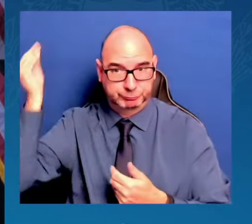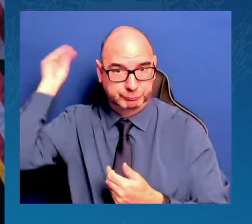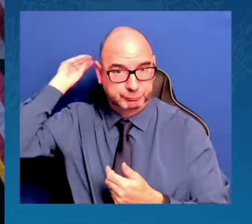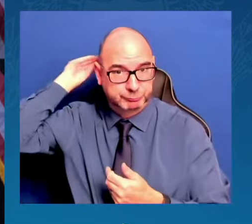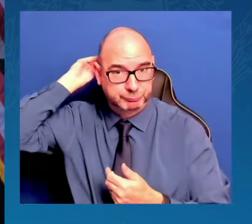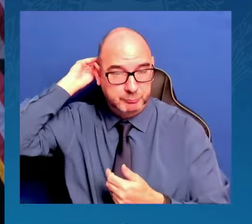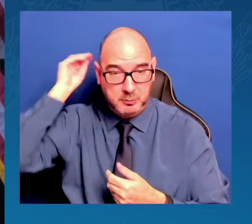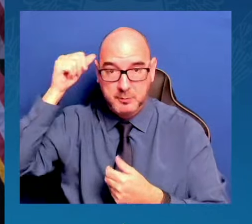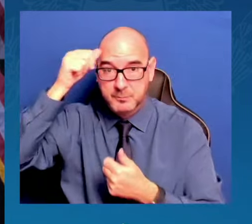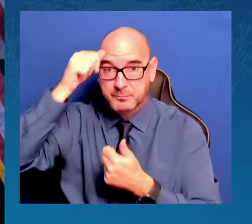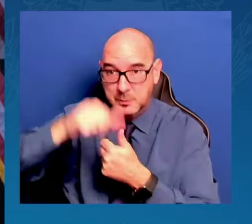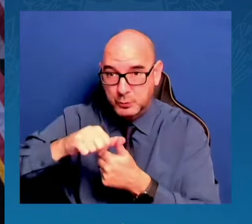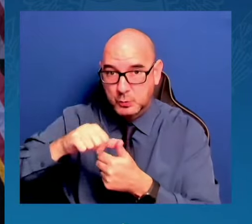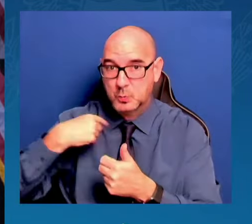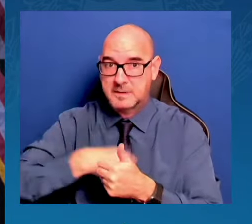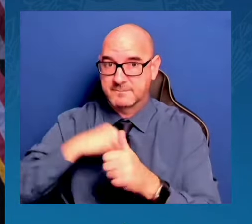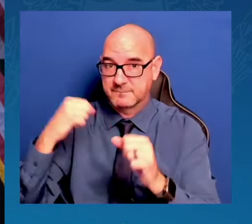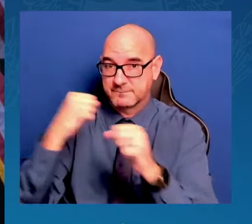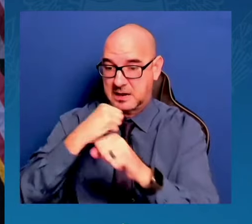Thank you all. May God bless you.